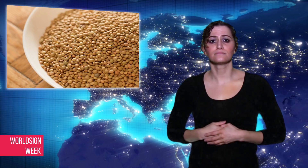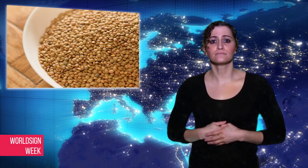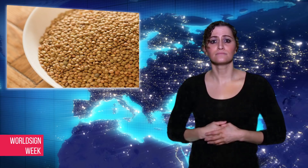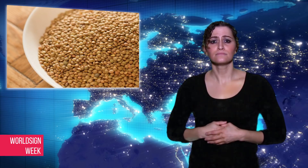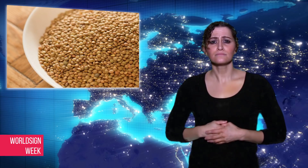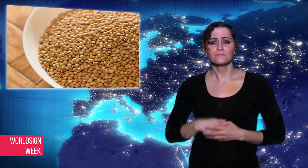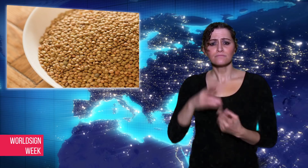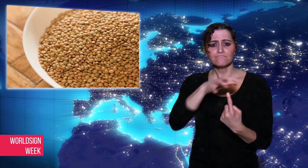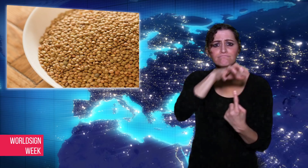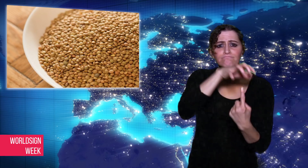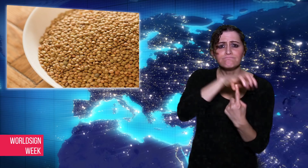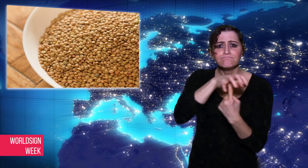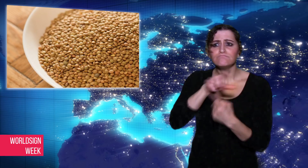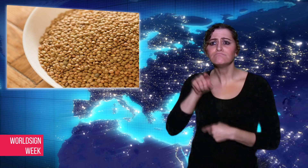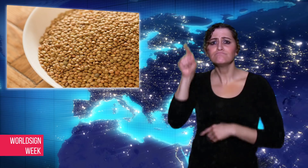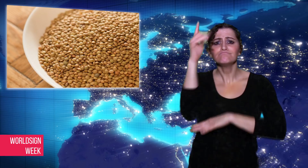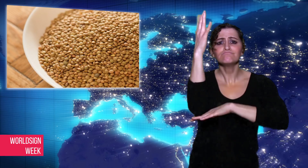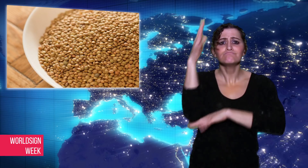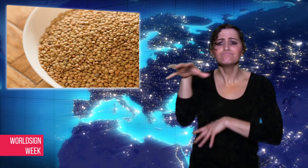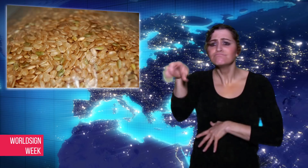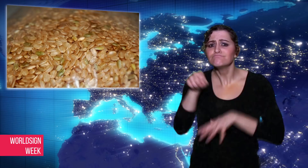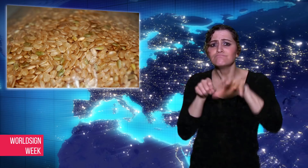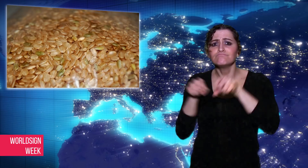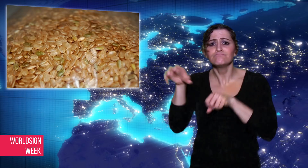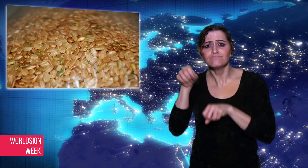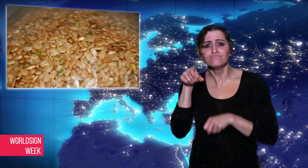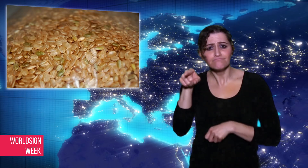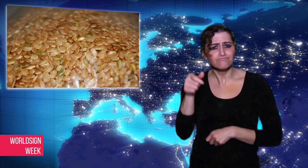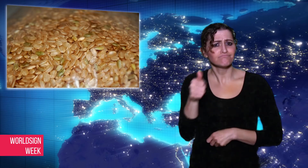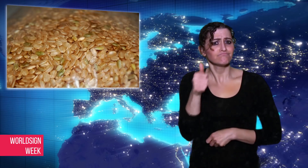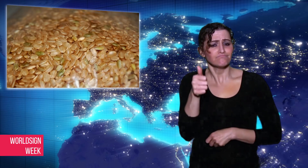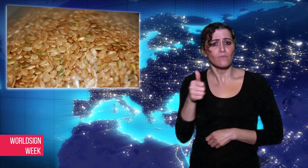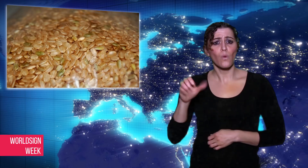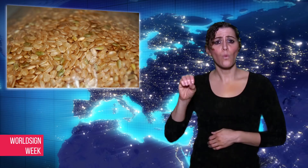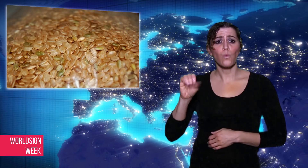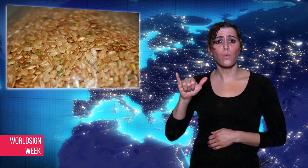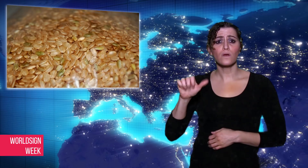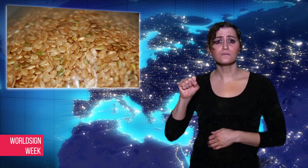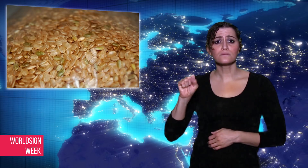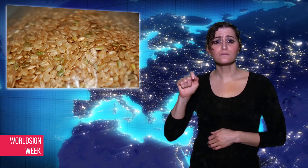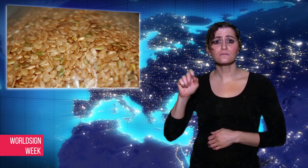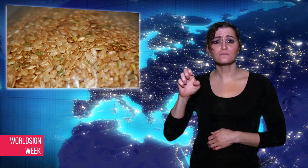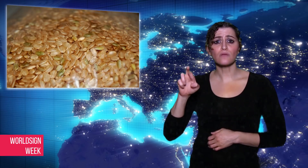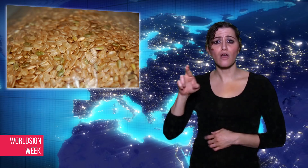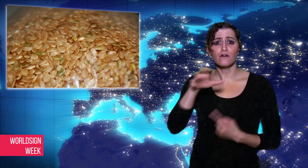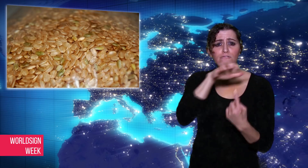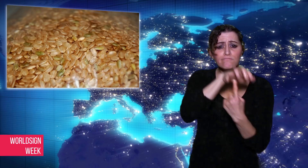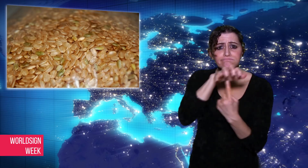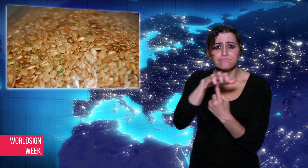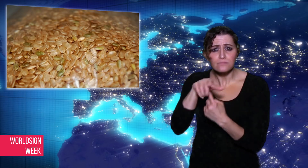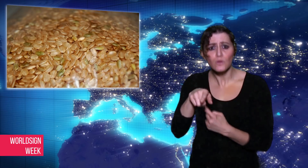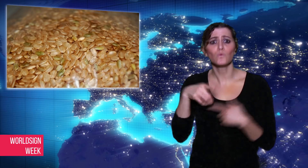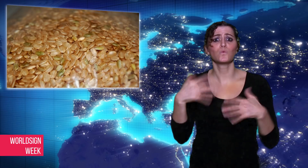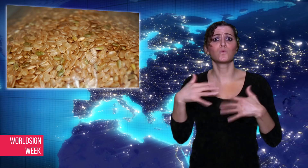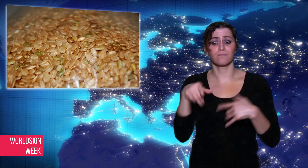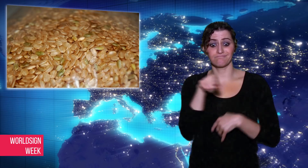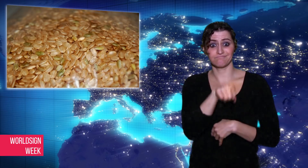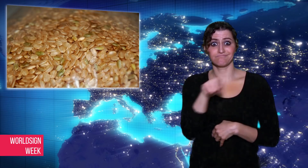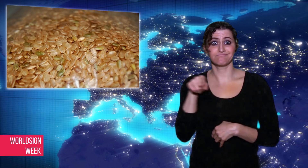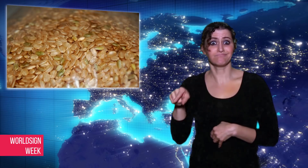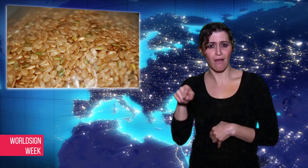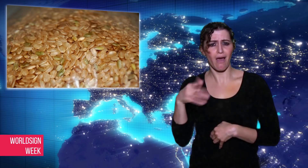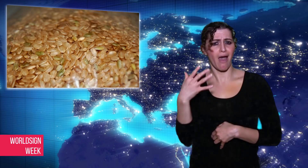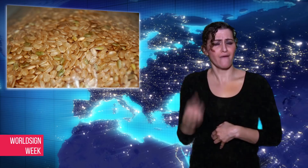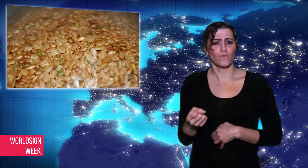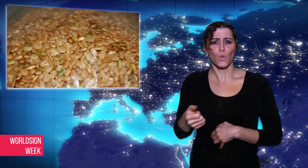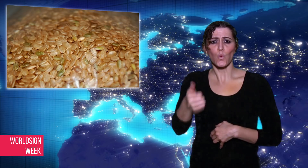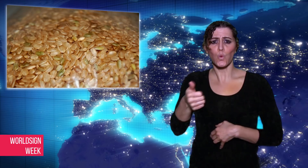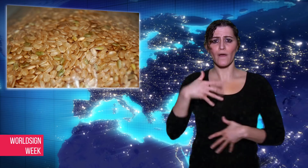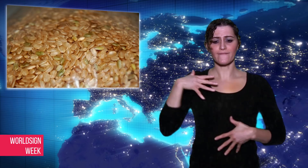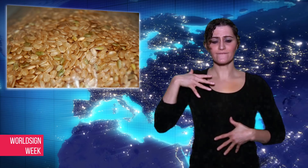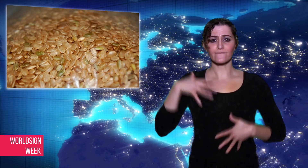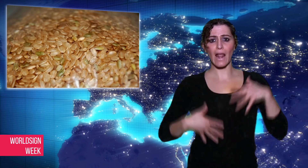something healthy cochlea need. Brown